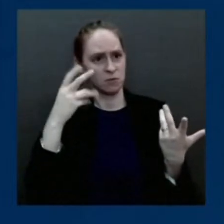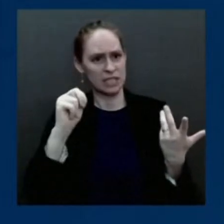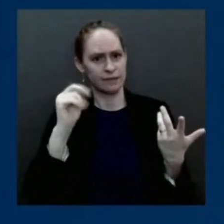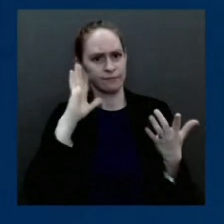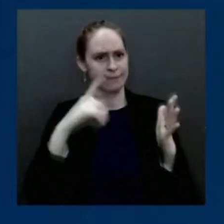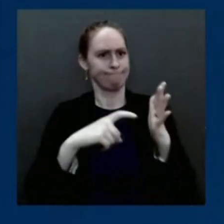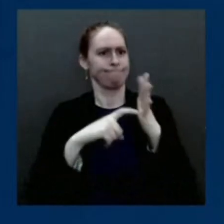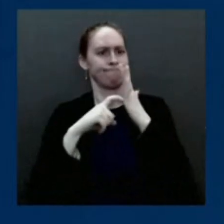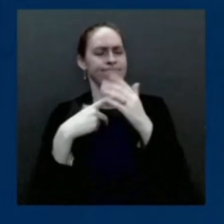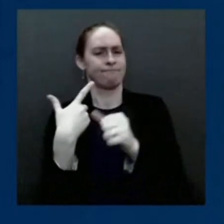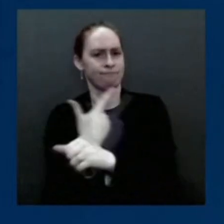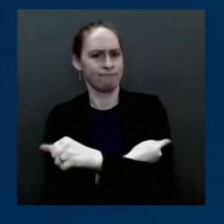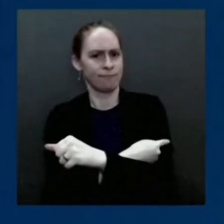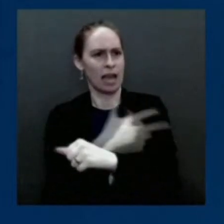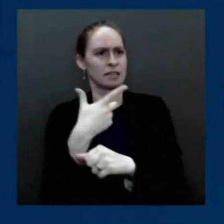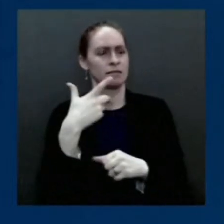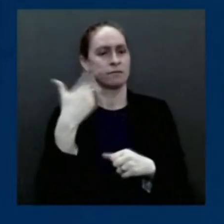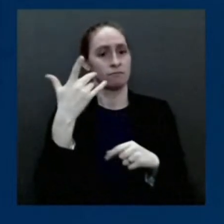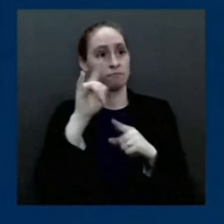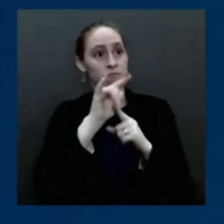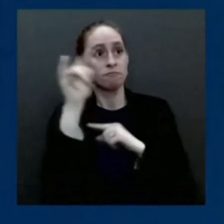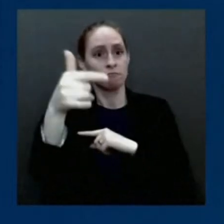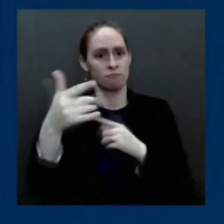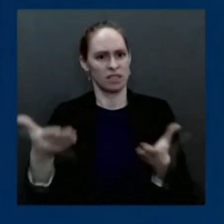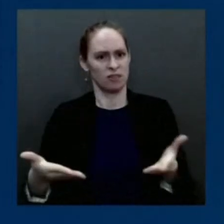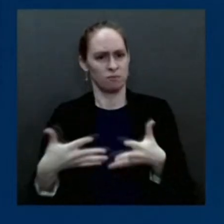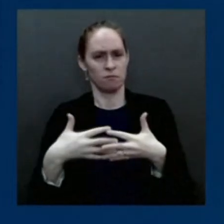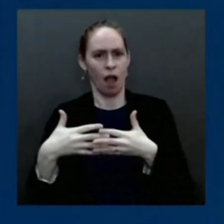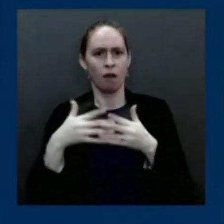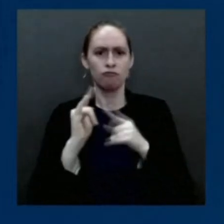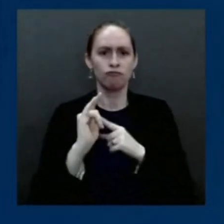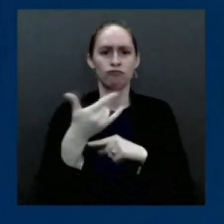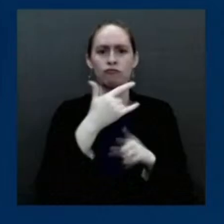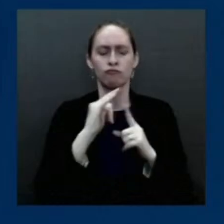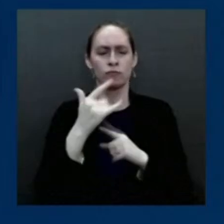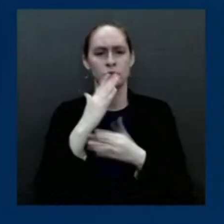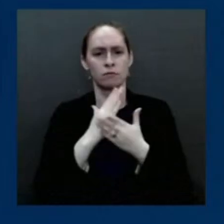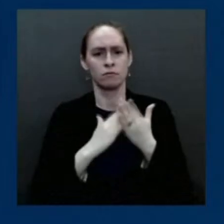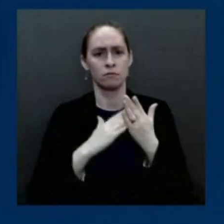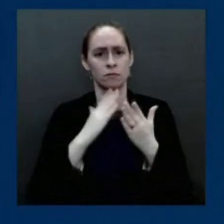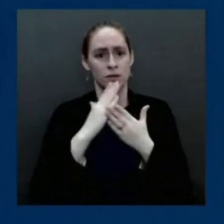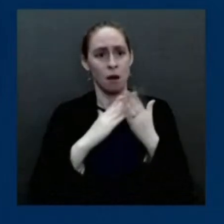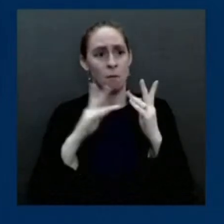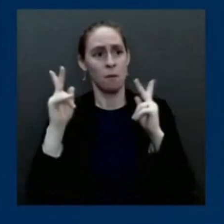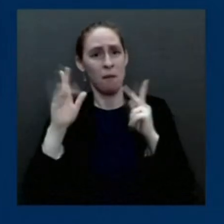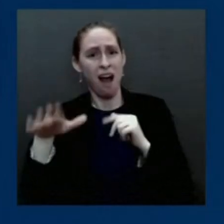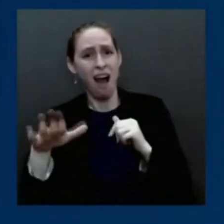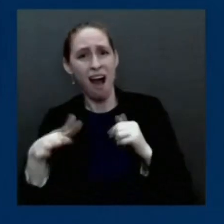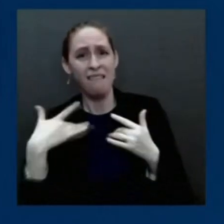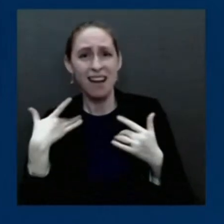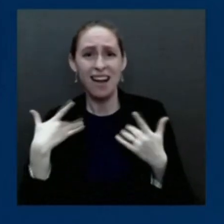YOU ALL KNOW A NUMBER OF PUBLIC HEALTH EXPERTS WHO HAVE BEEN SUGGESTING THAT WOULD BE A GOOD